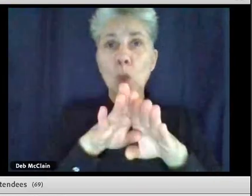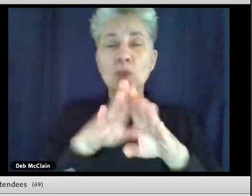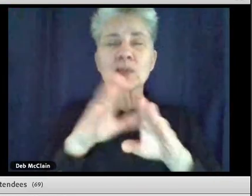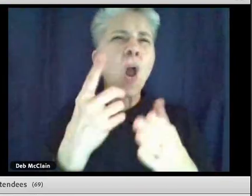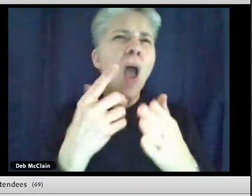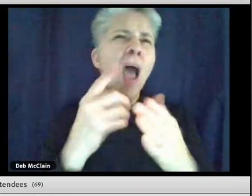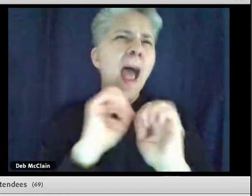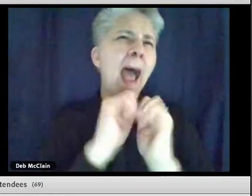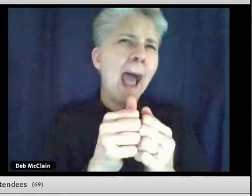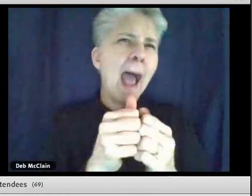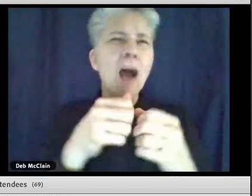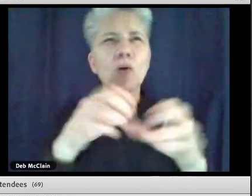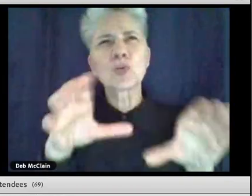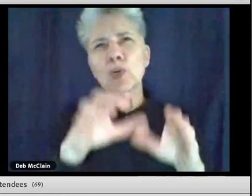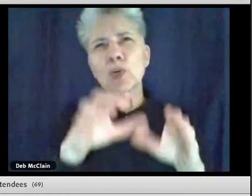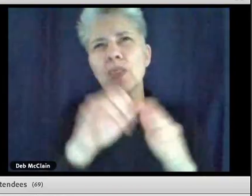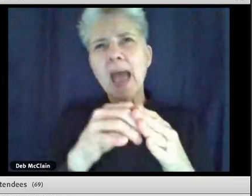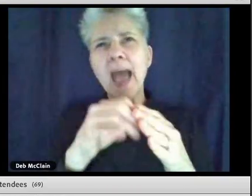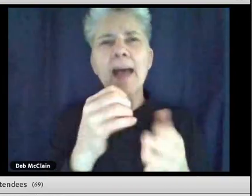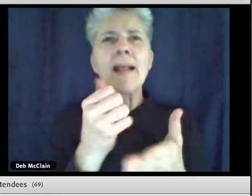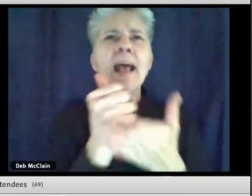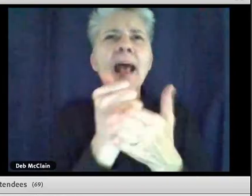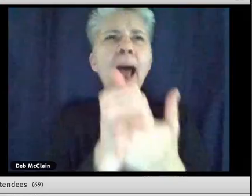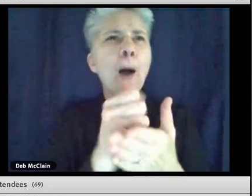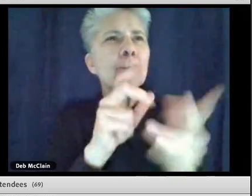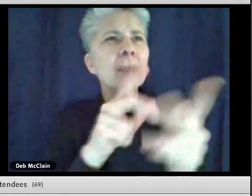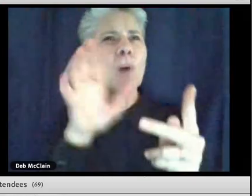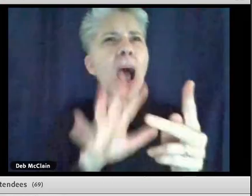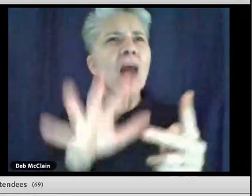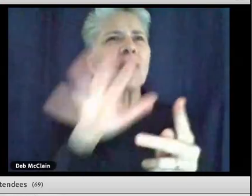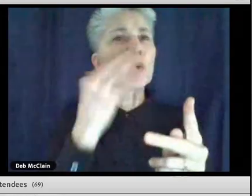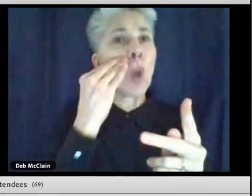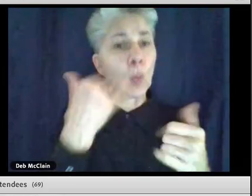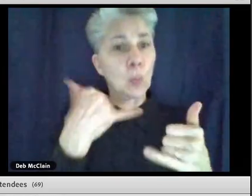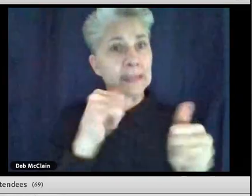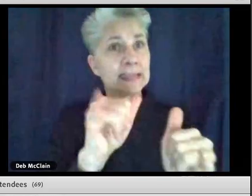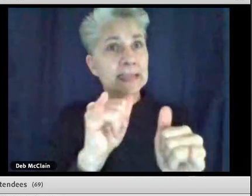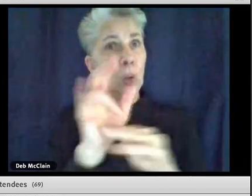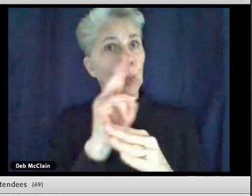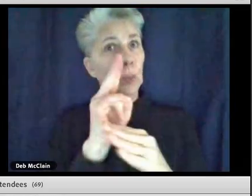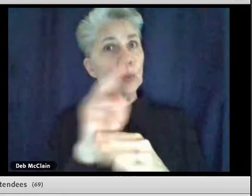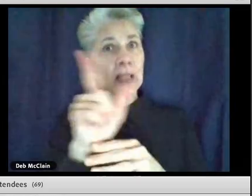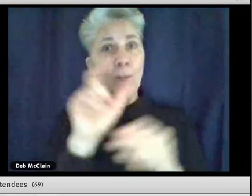and how can we make our patrons know that we're still available to them? This is no different than every day.